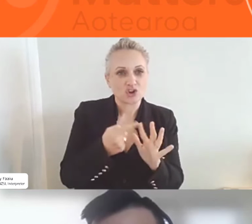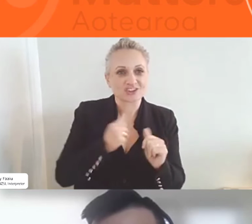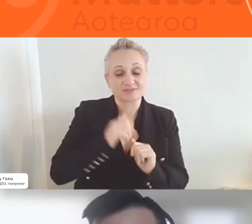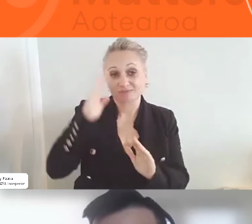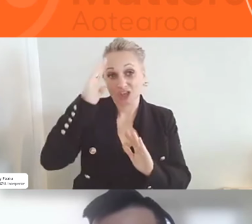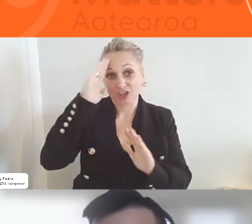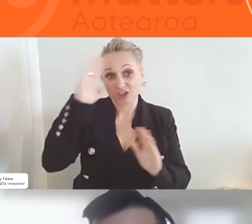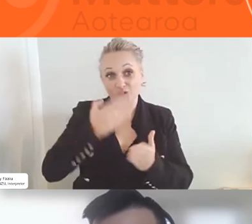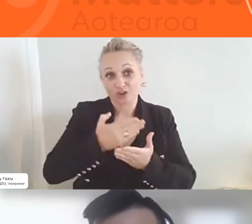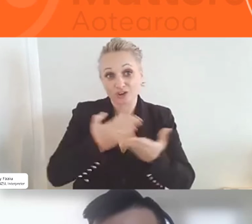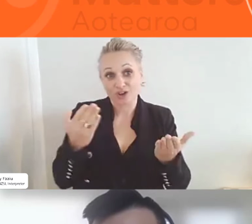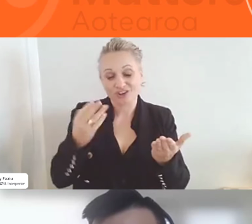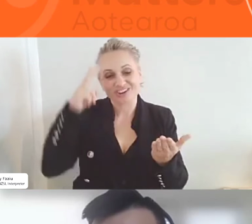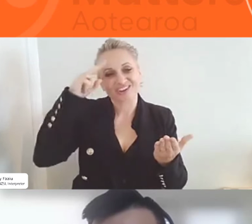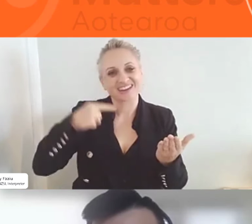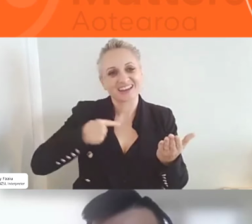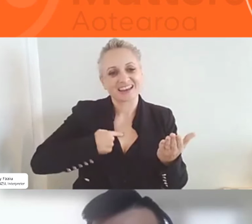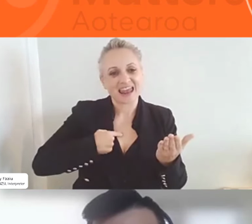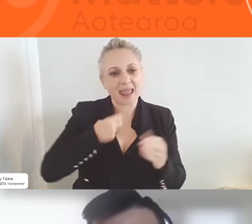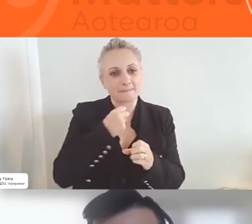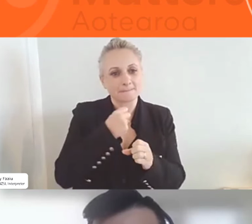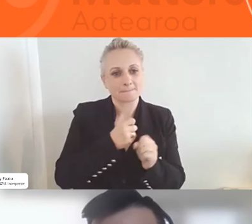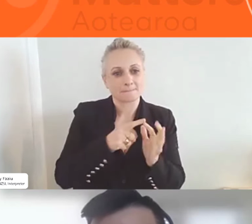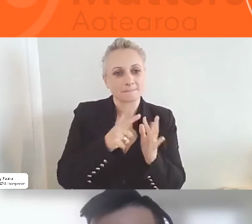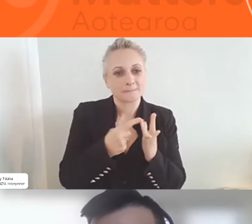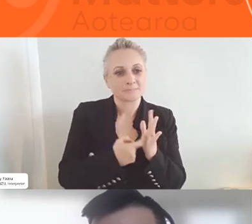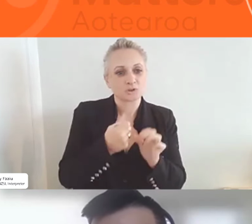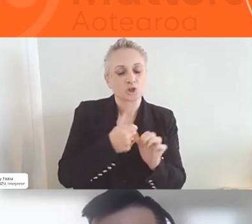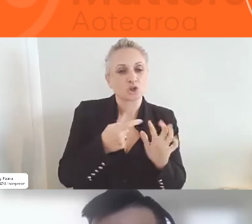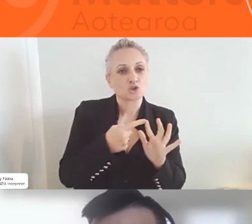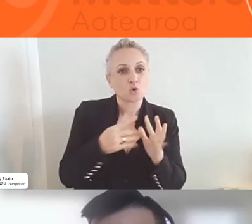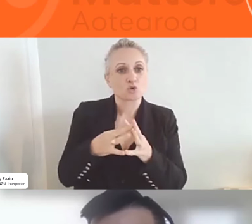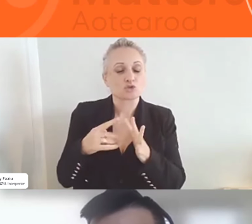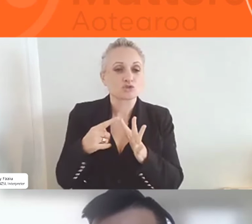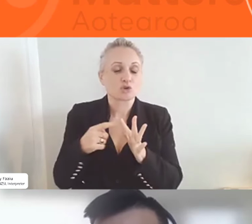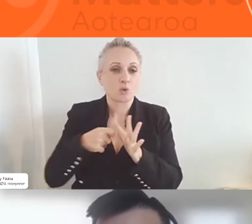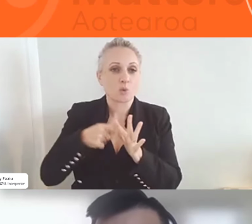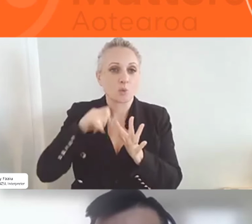is George Weeks, I'm a Principal Urban Designer at Kainga Ora and